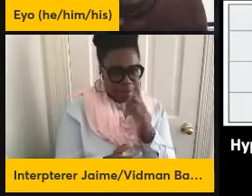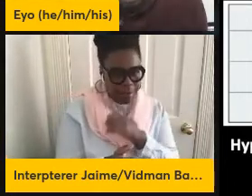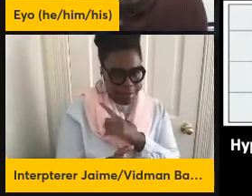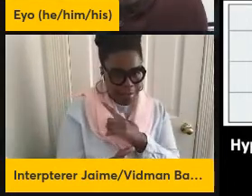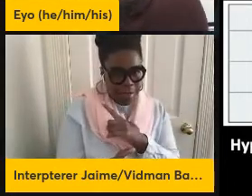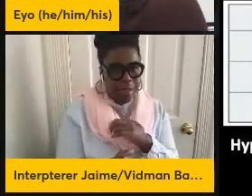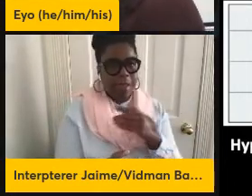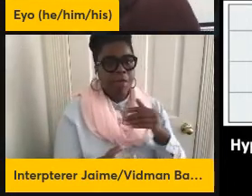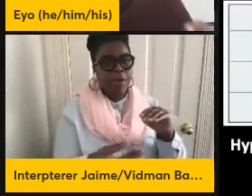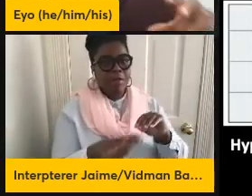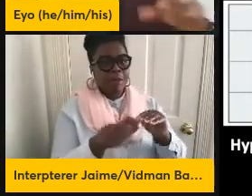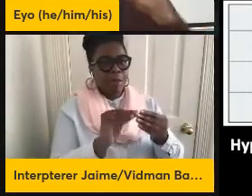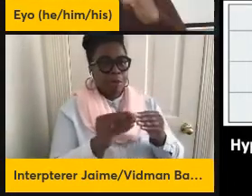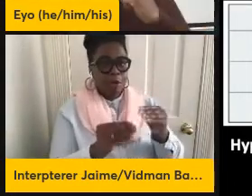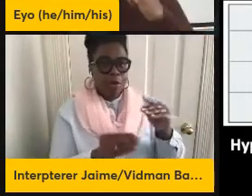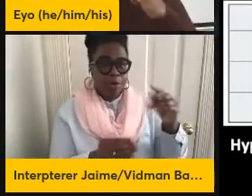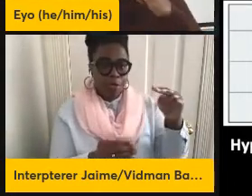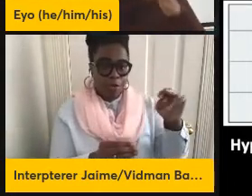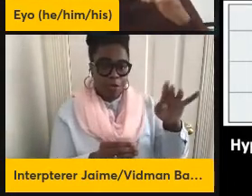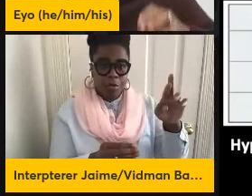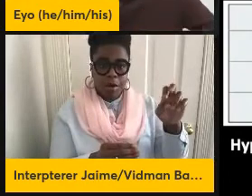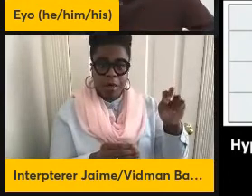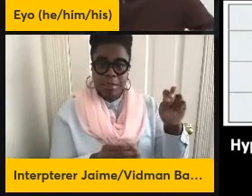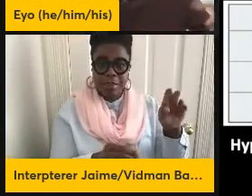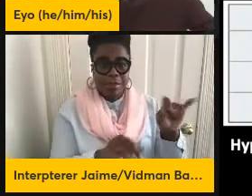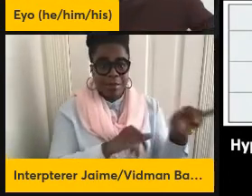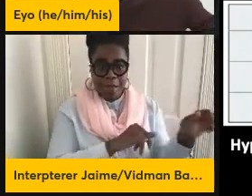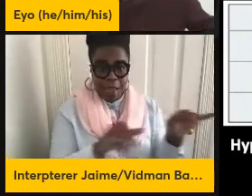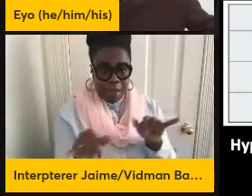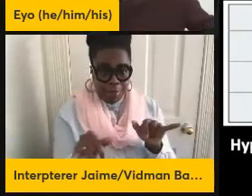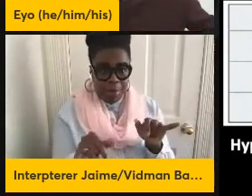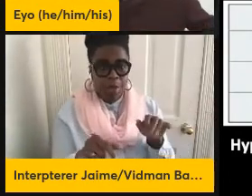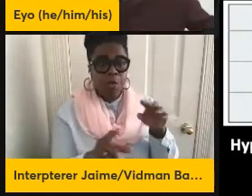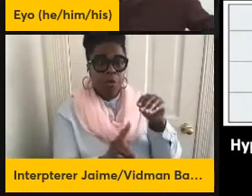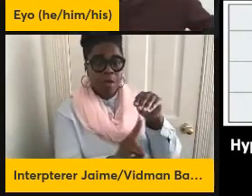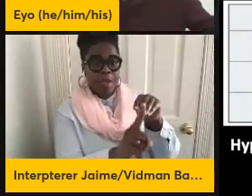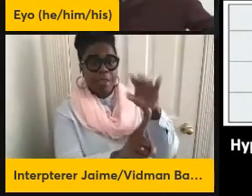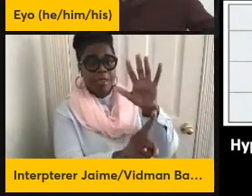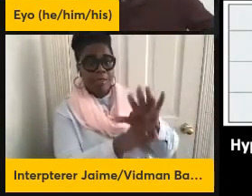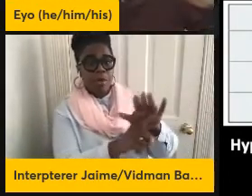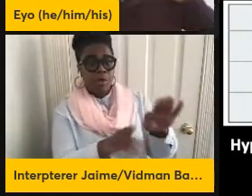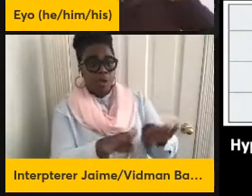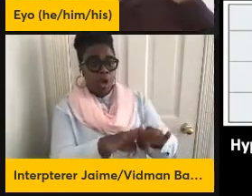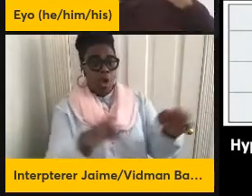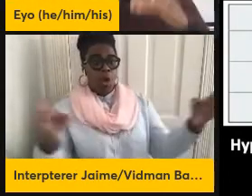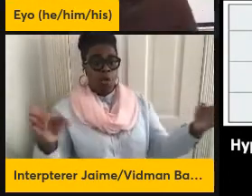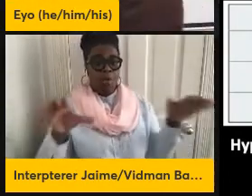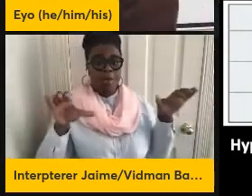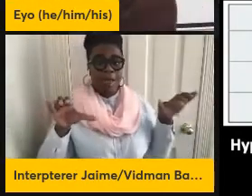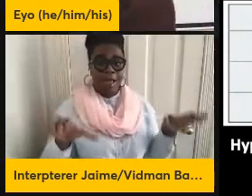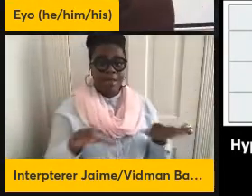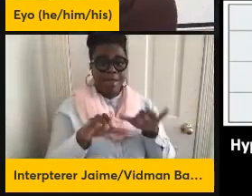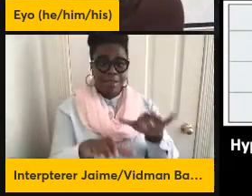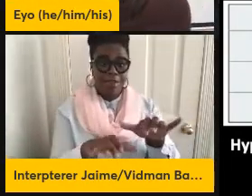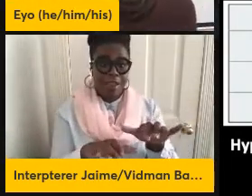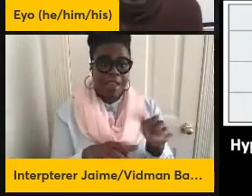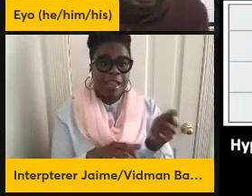of neurons. But despite the same number of neurons, when exposed to this open field activity, we see fewer active neurons in this